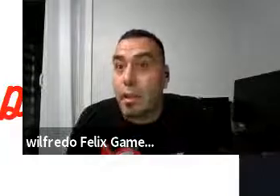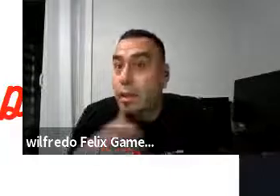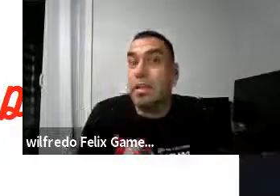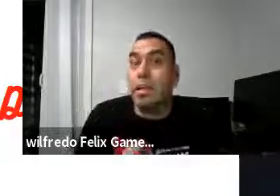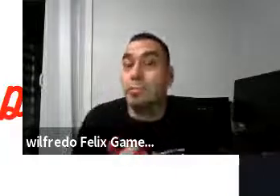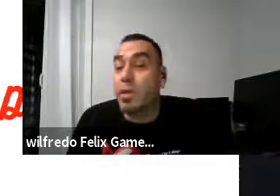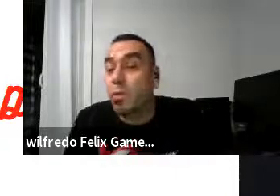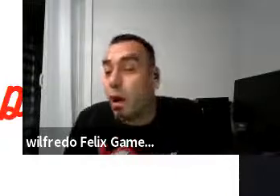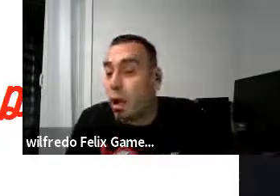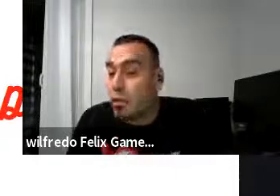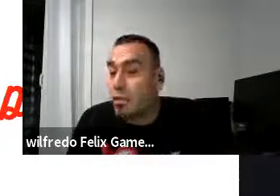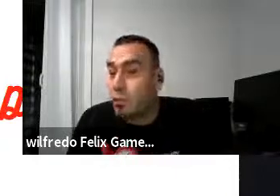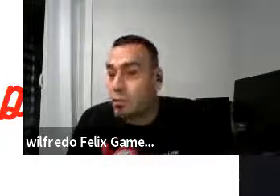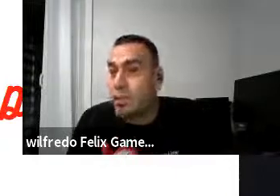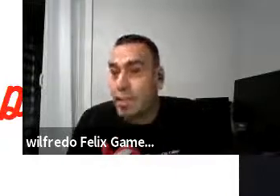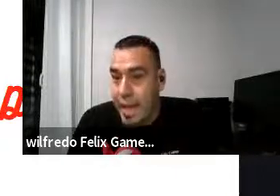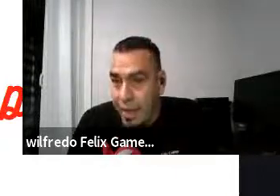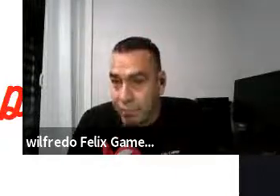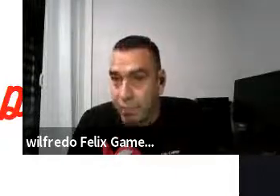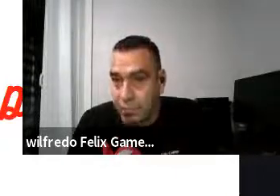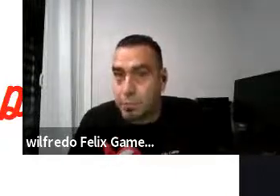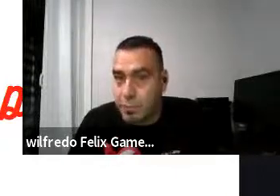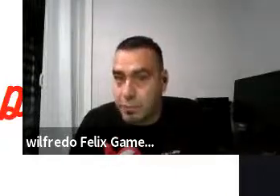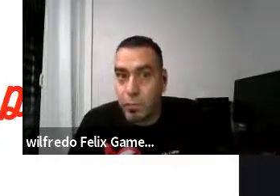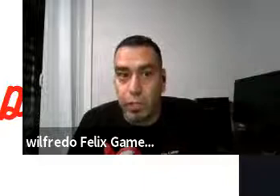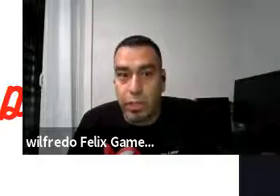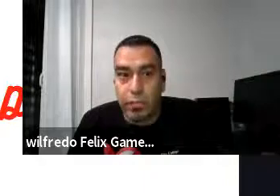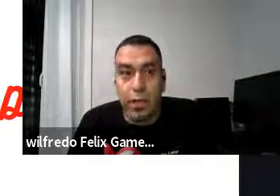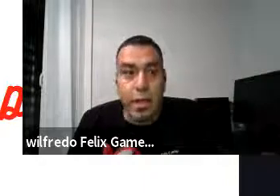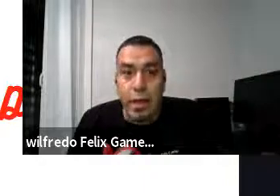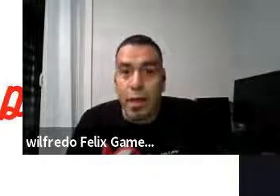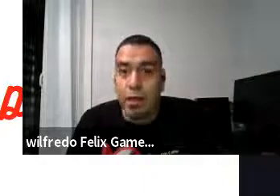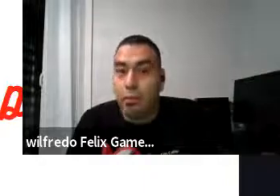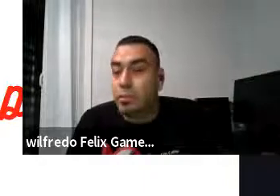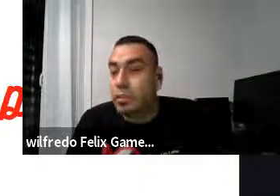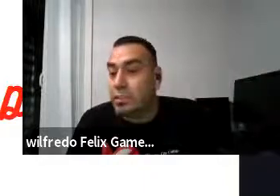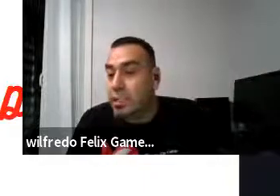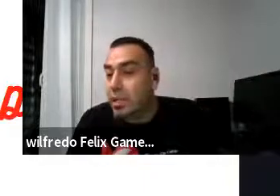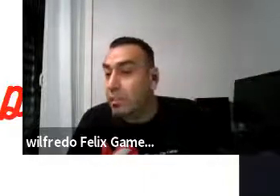gonna in this way, they're gonna spend you all the difficulties that they have this specific population, like, as you can see,